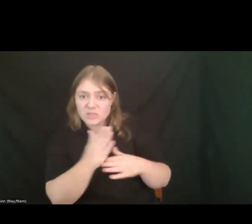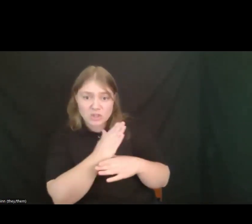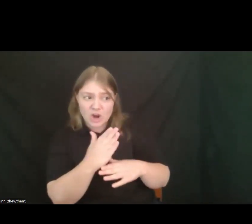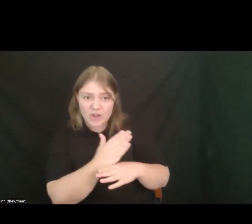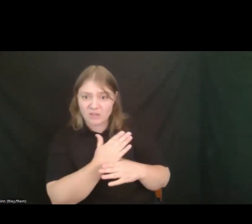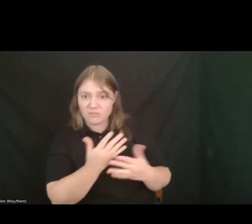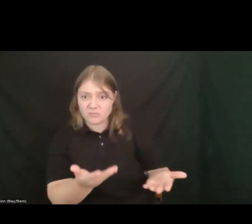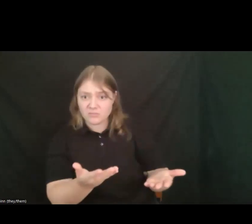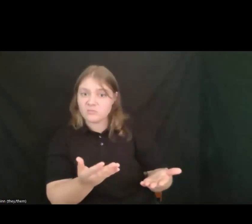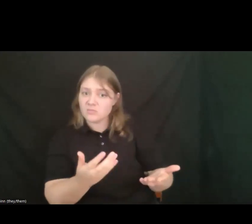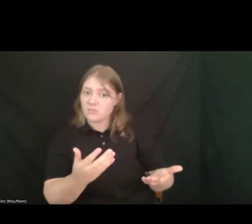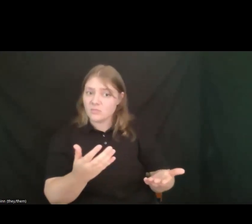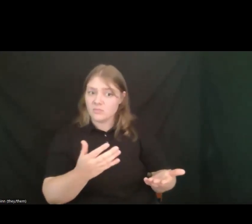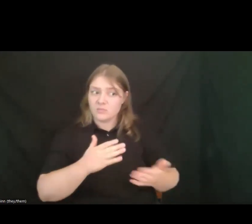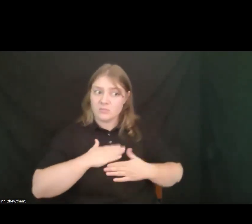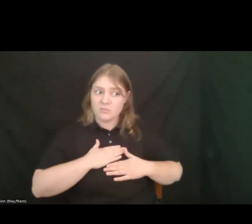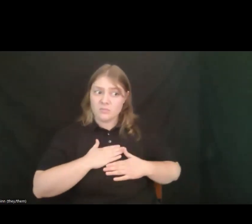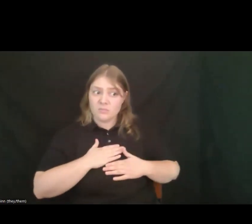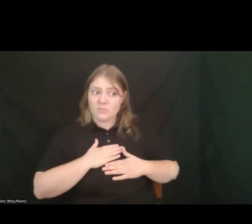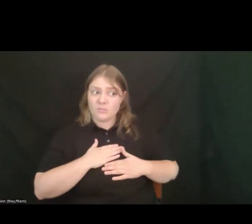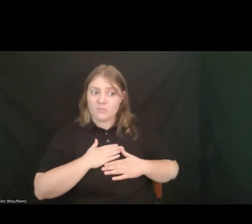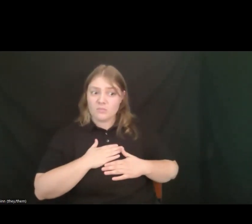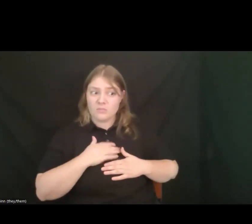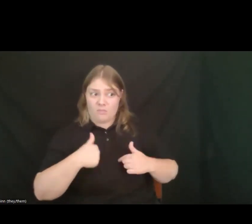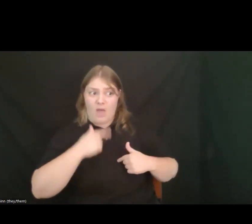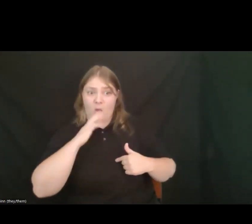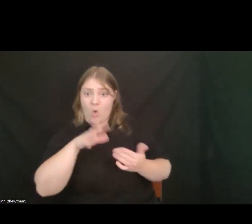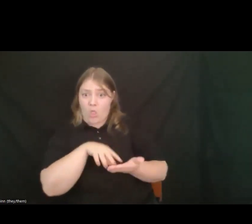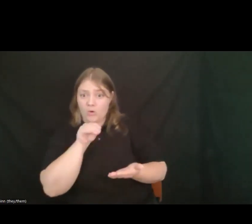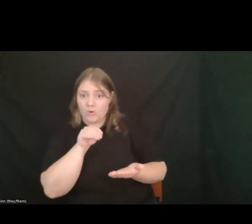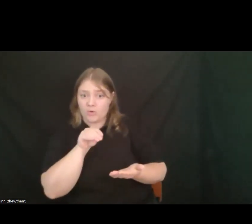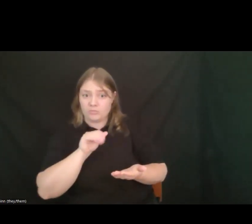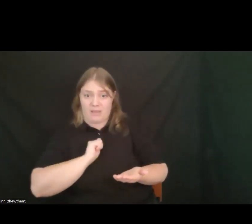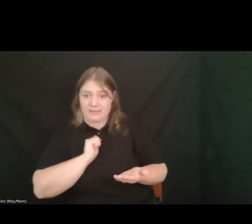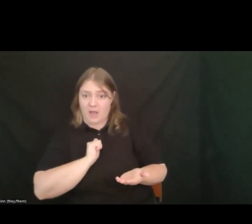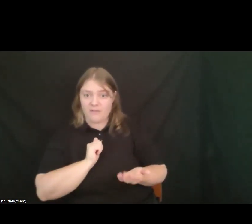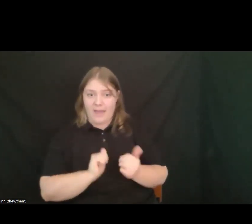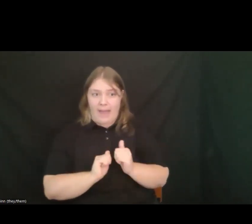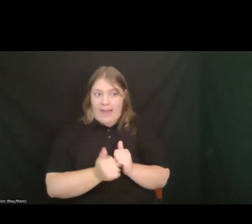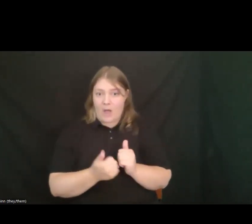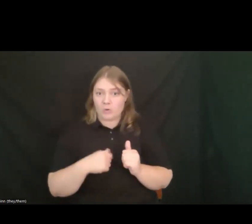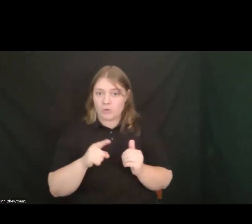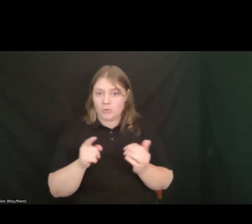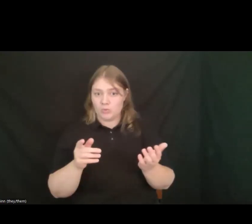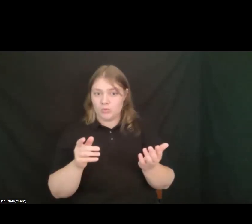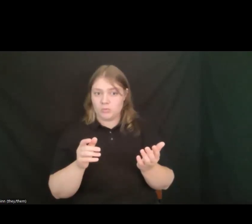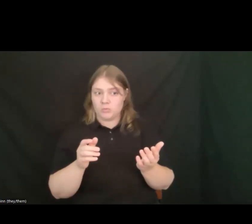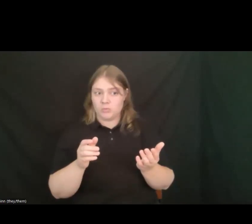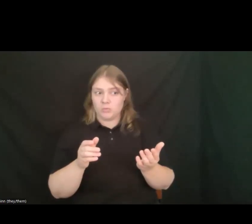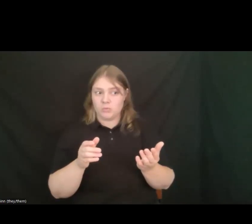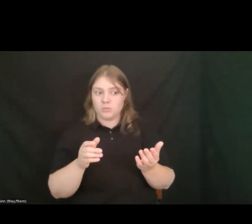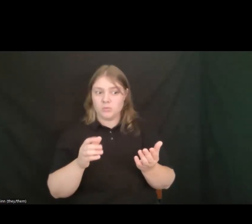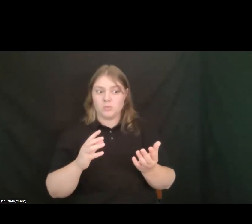and I will do my own learning as well how do you sit in in that seat of humility again because we